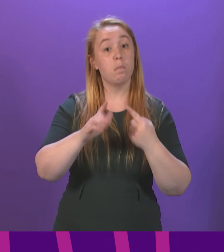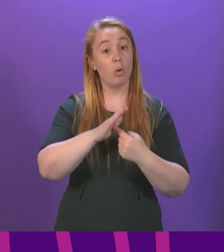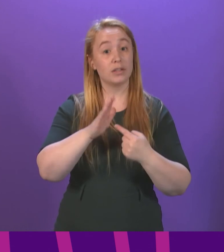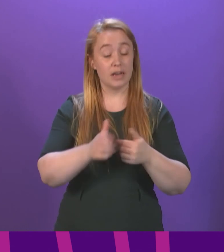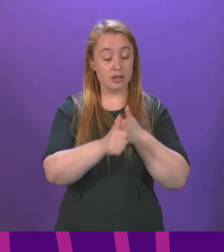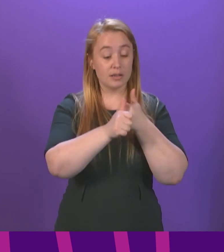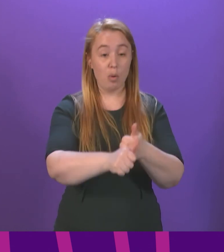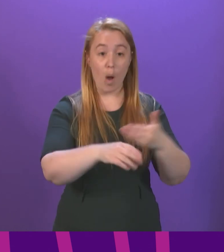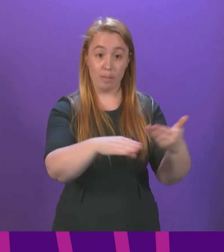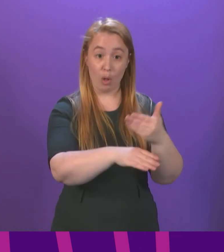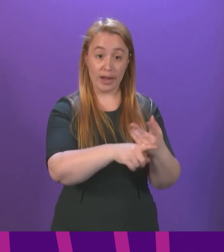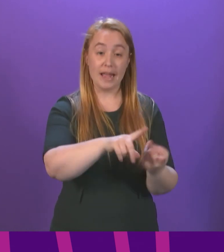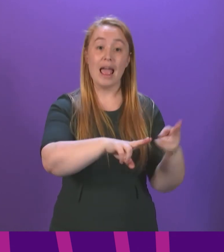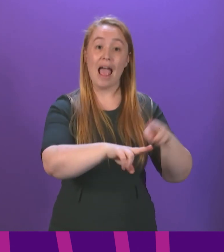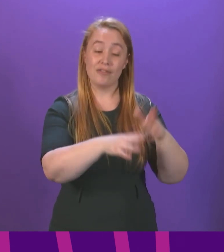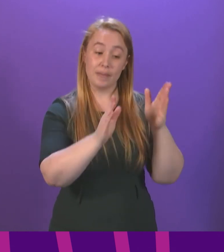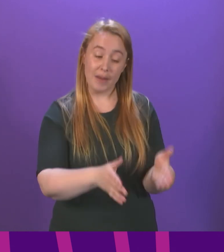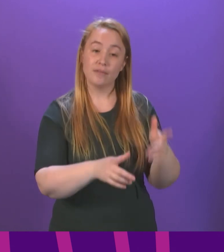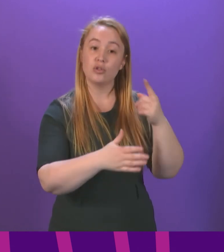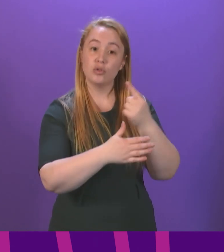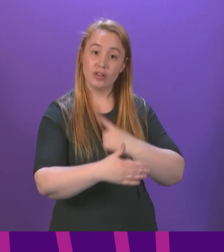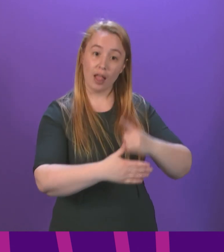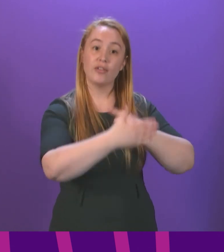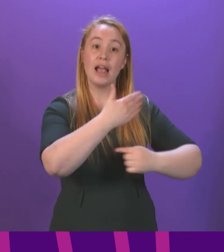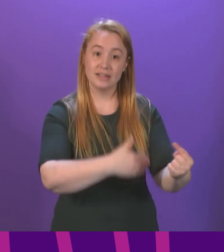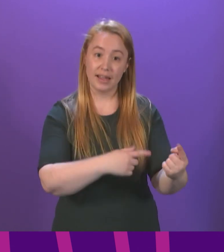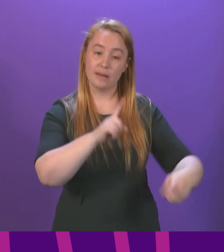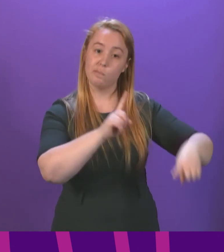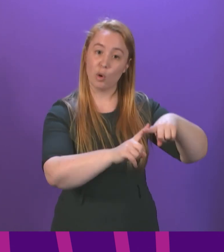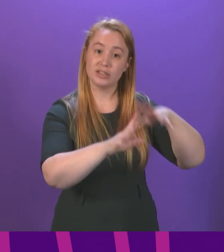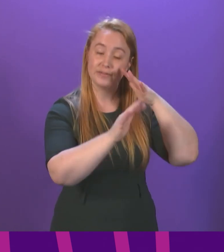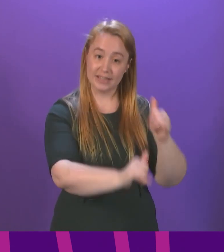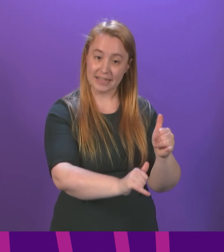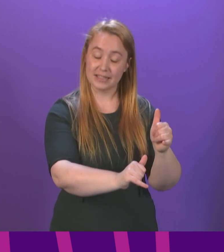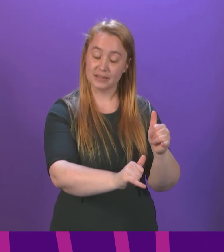who are required to self-isolate as a result of a positive test. As I said to Jackie Baillie,